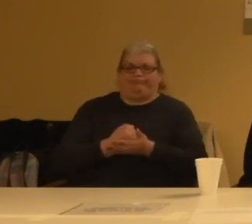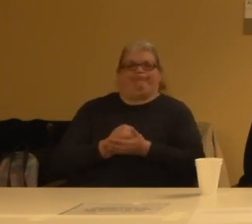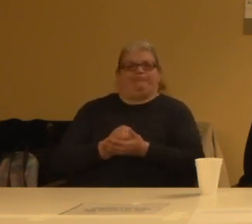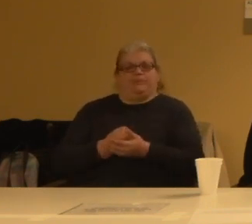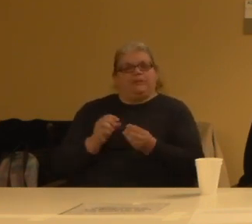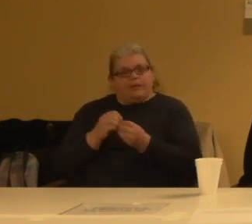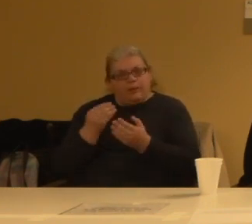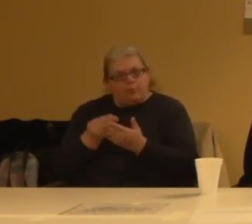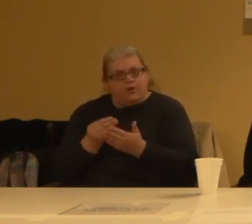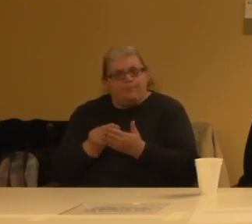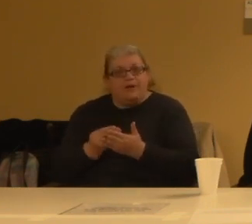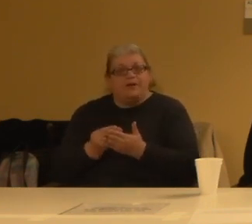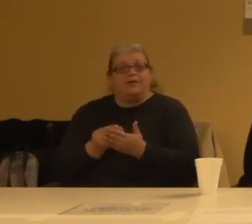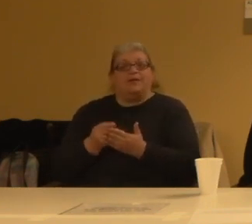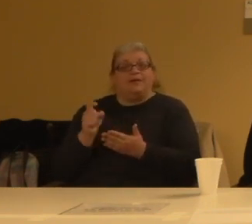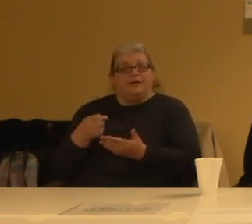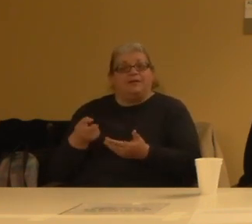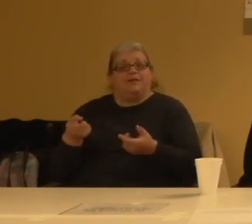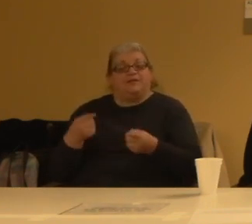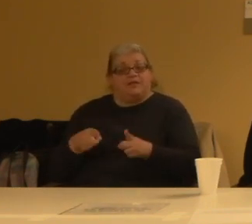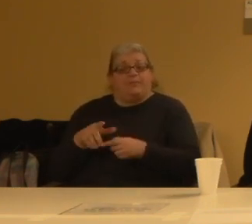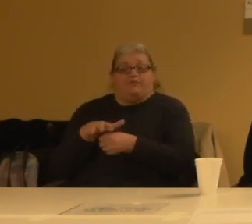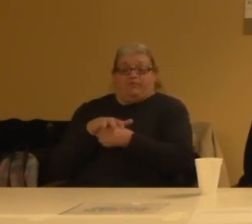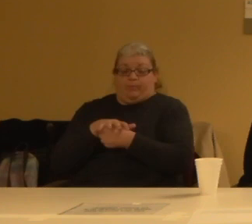is that if it comes from local, regional, state,